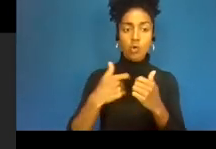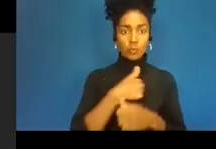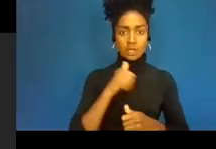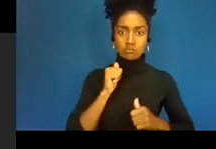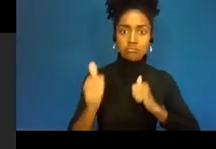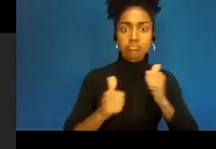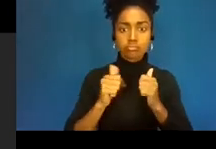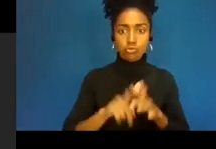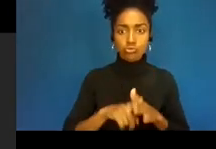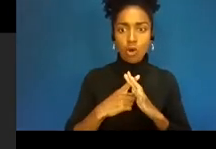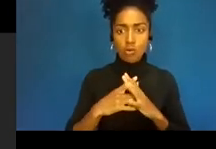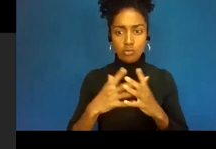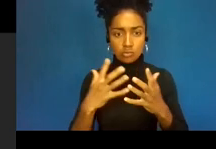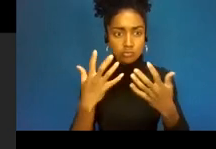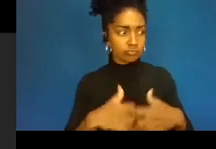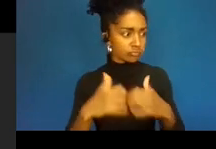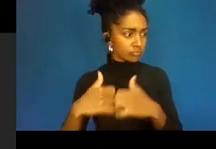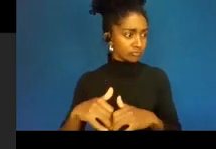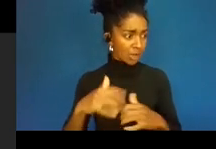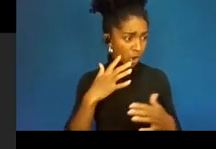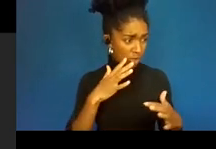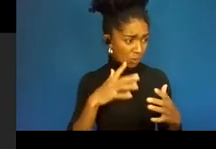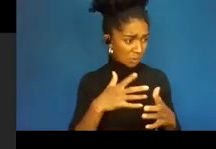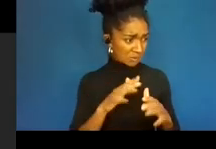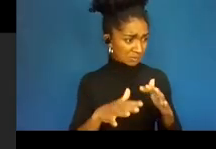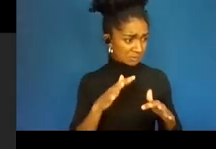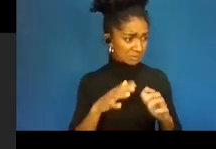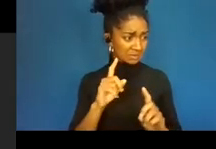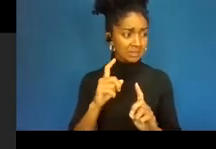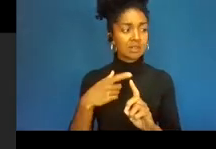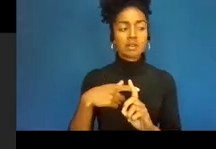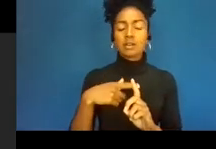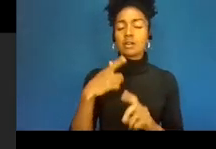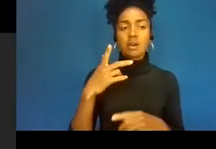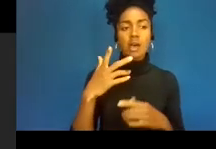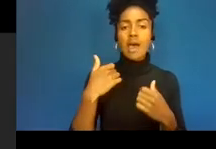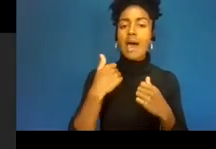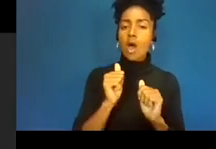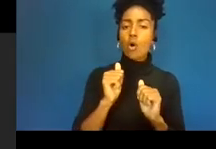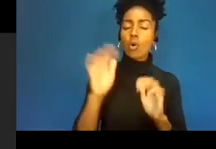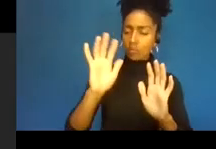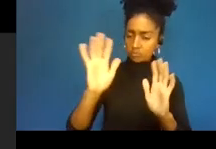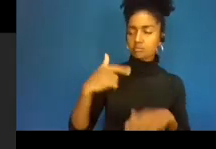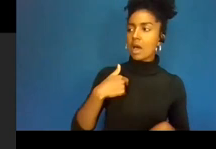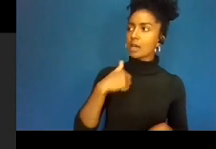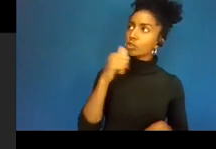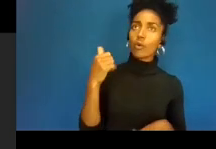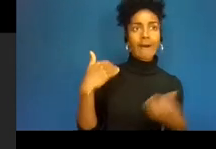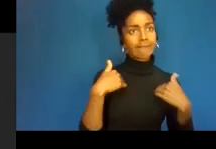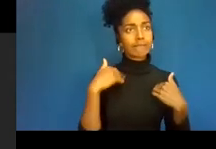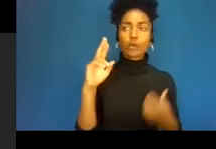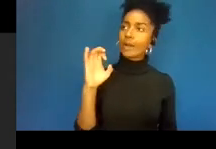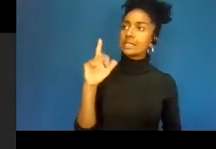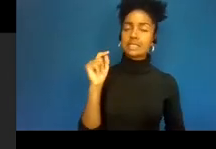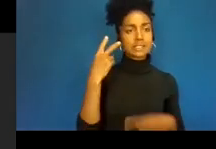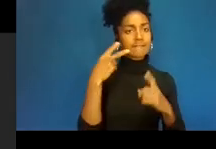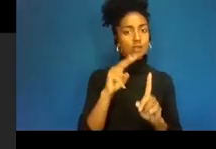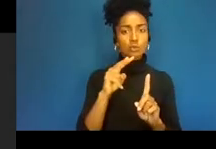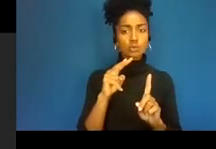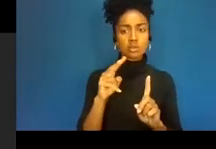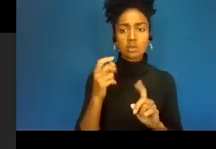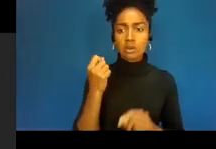We can certainly feel like, "Hey, I don't hold racist views. That's not what we advocate in our center."